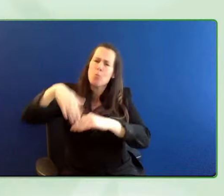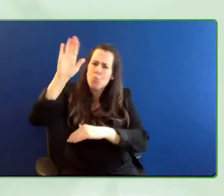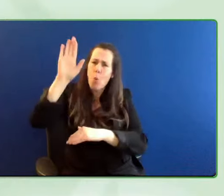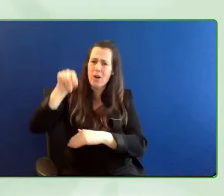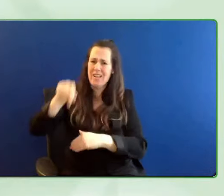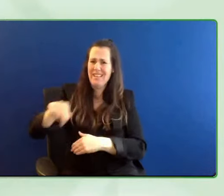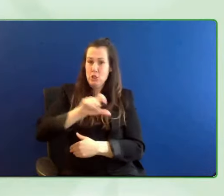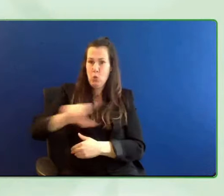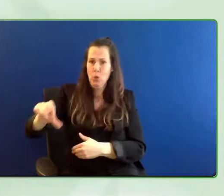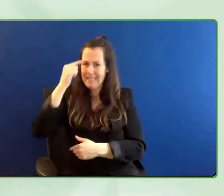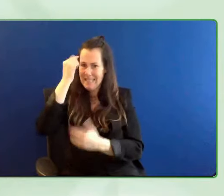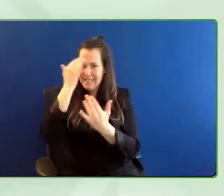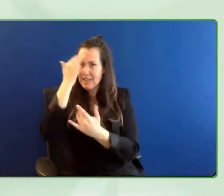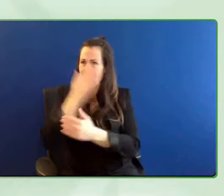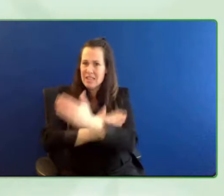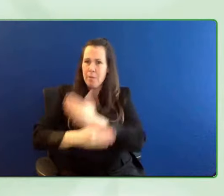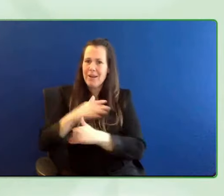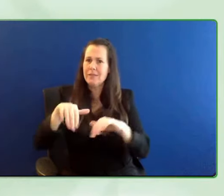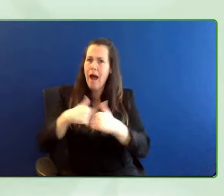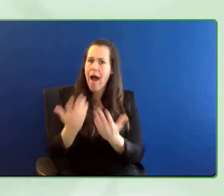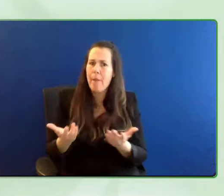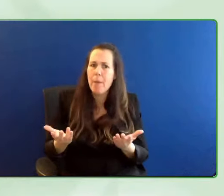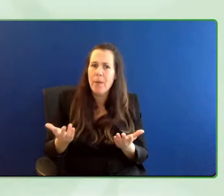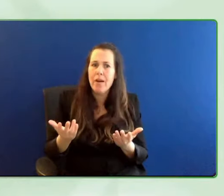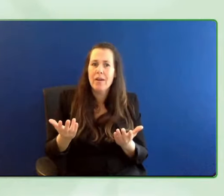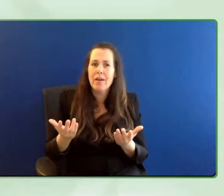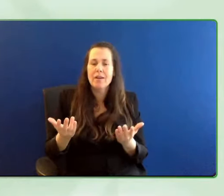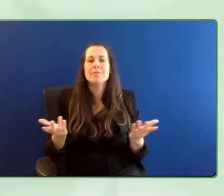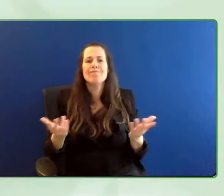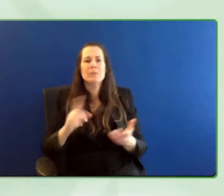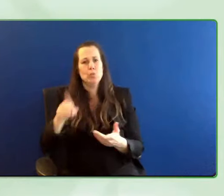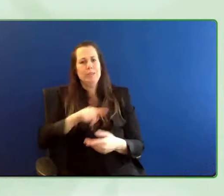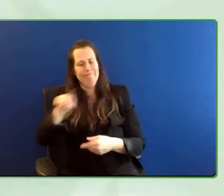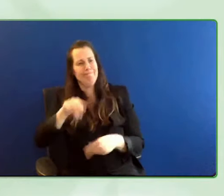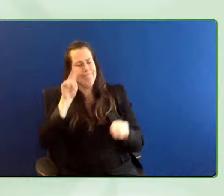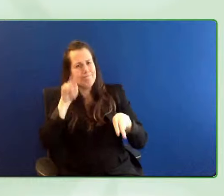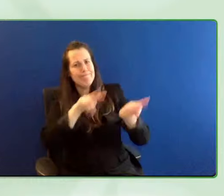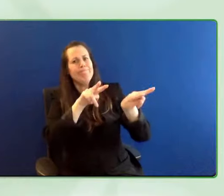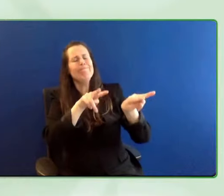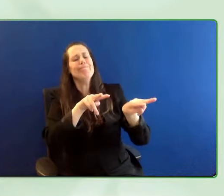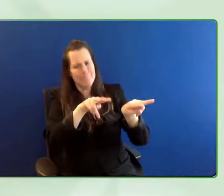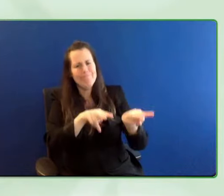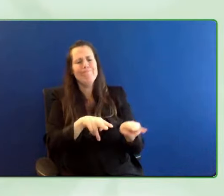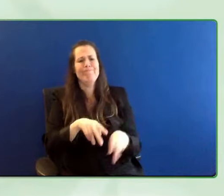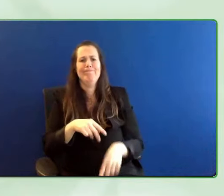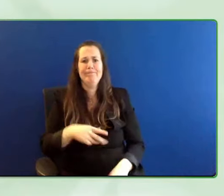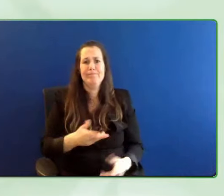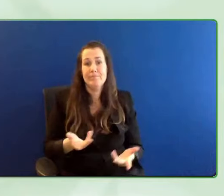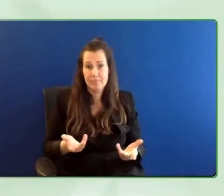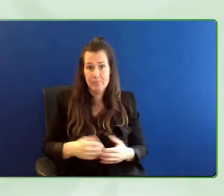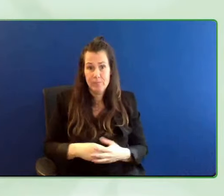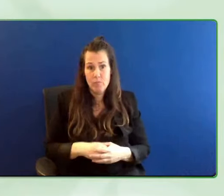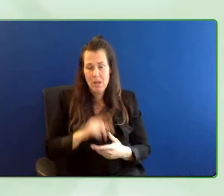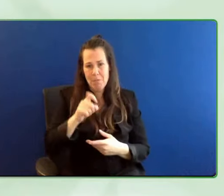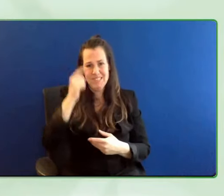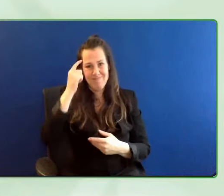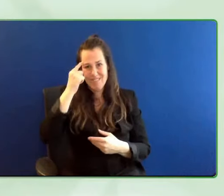profound message of the need for care for the caretakers that we so much need in our